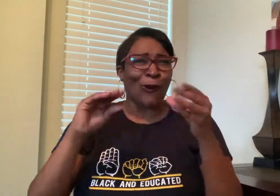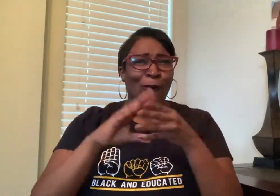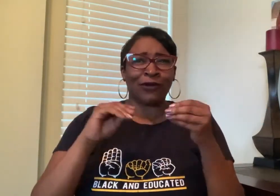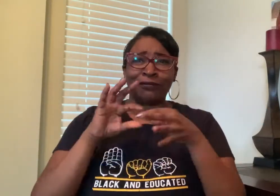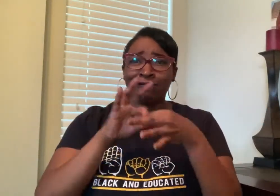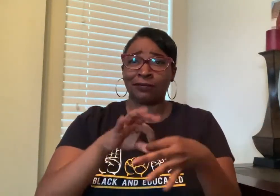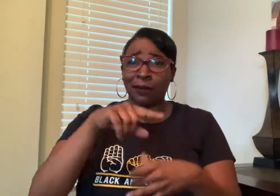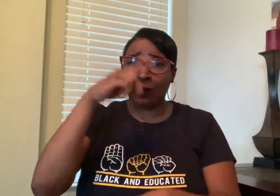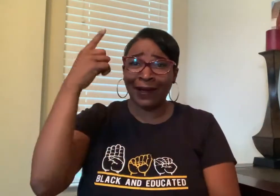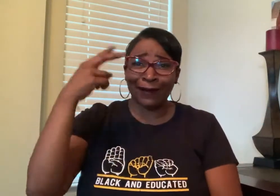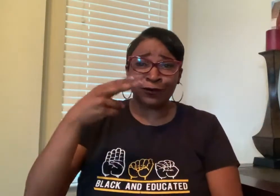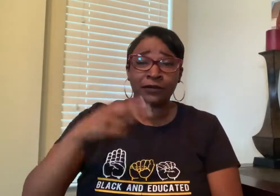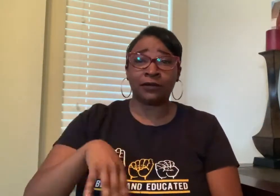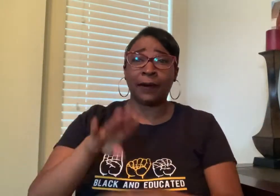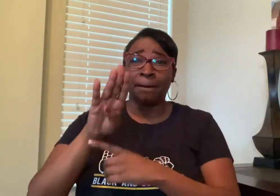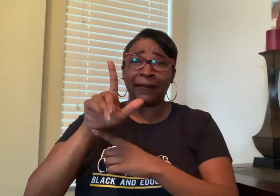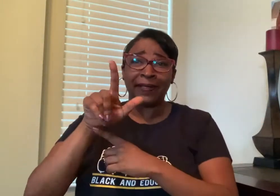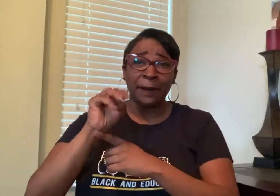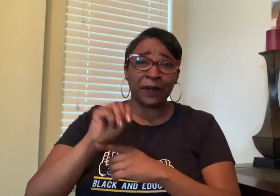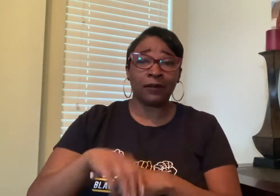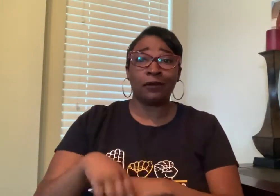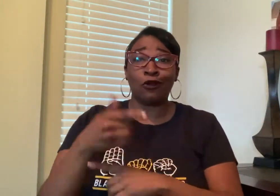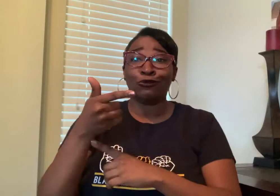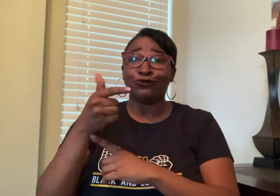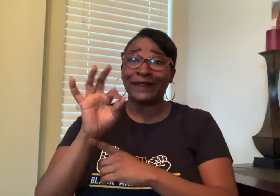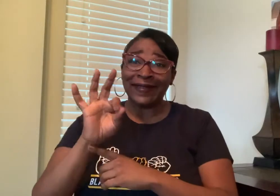different stories about black history, Black Lives Matter, George Floyd, Gallaudet,